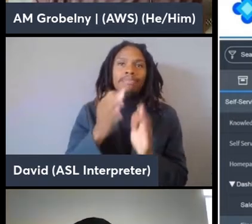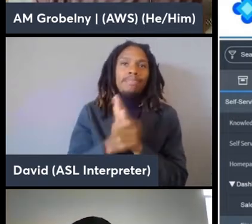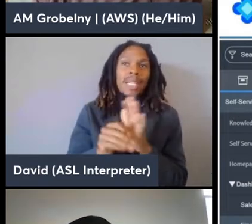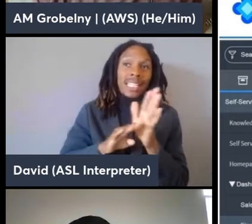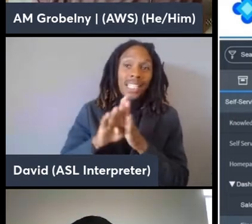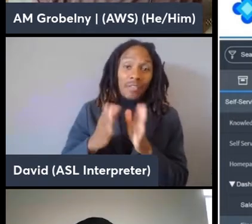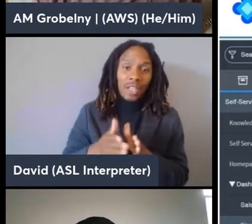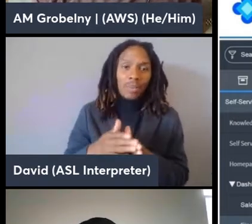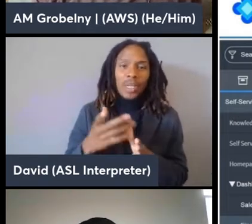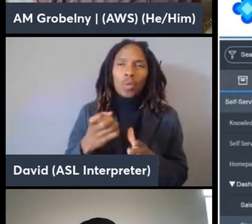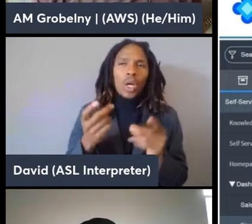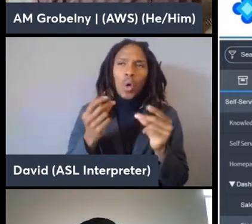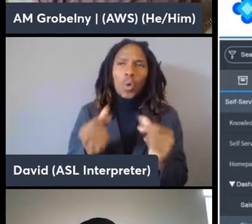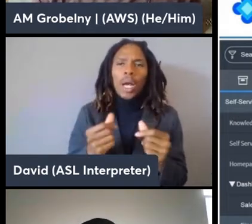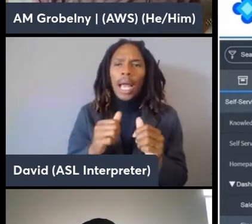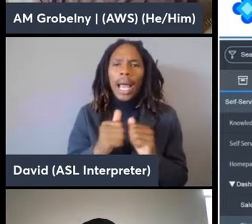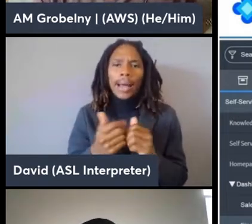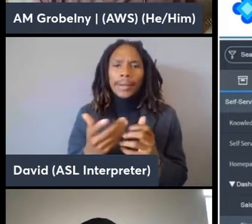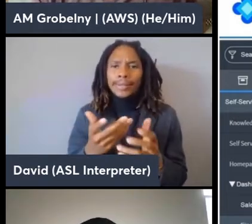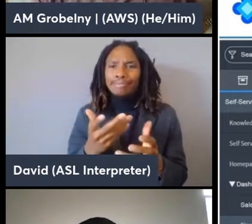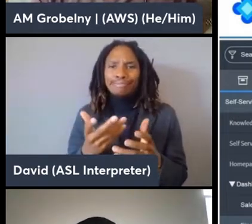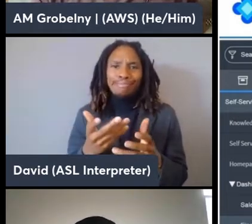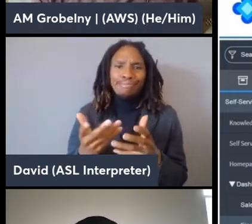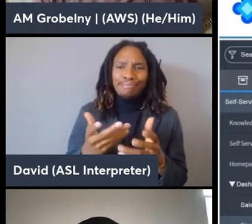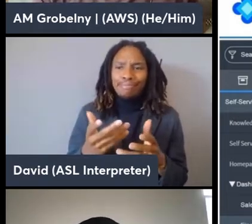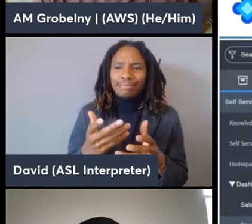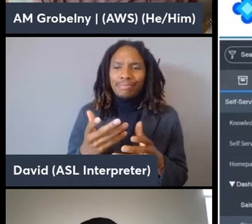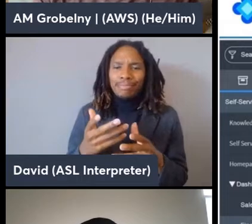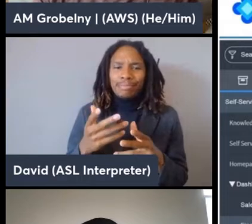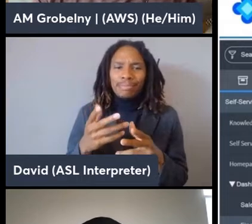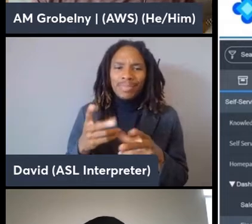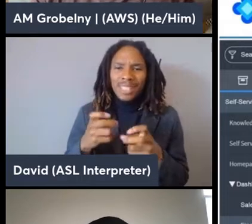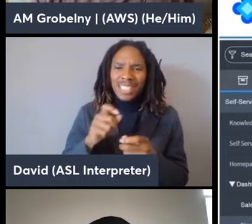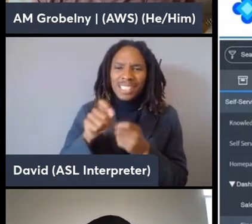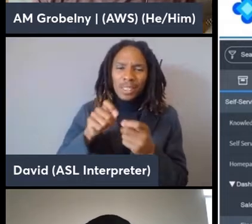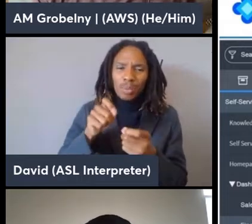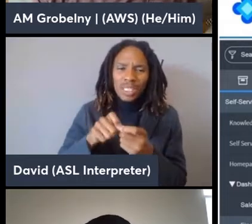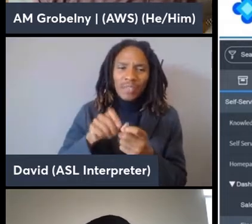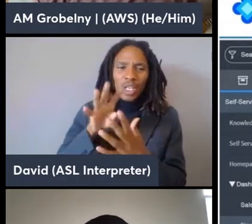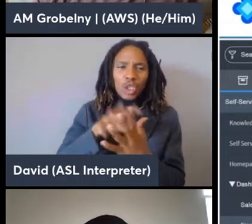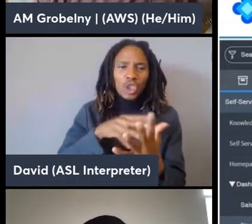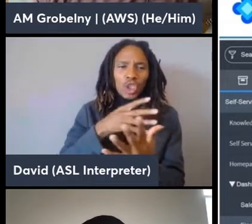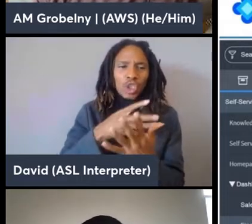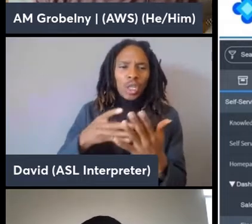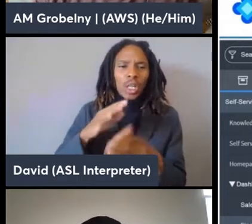a quick way to get the specific charts on a content that you're writing,